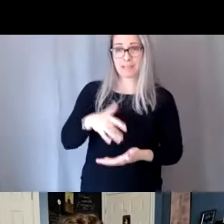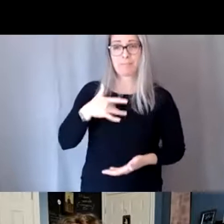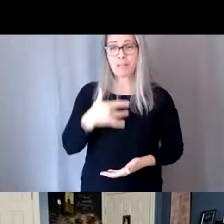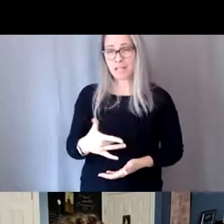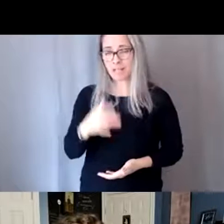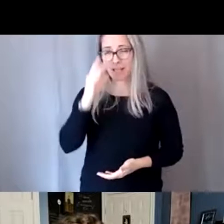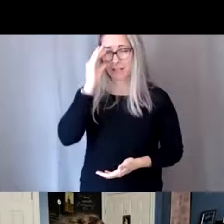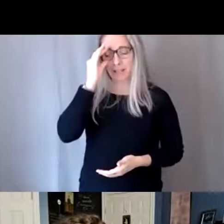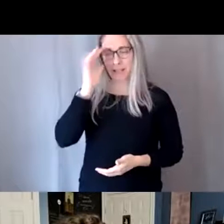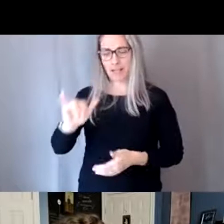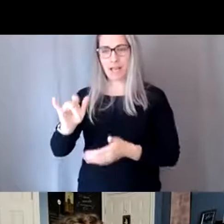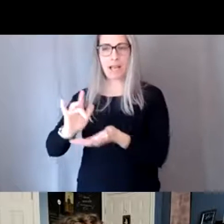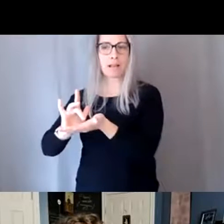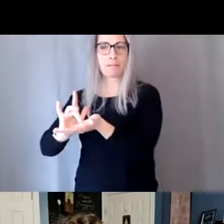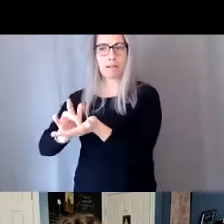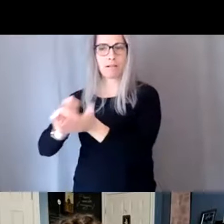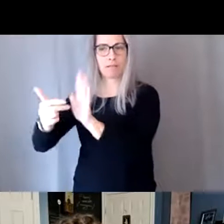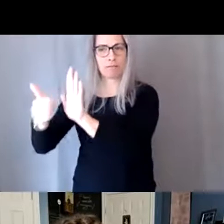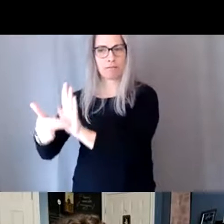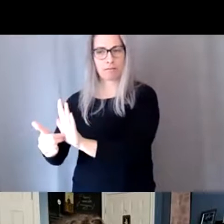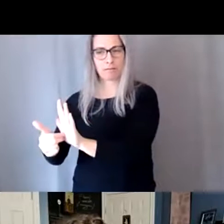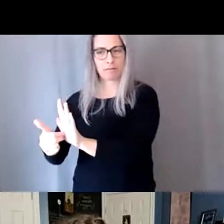medicalization and sometimes medicine gets caught up in that so I